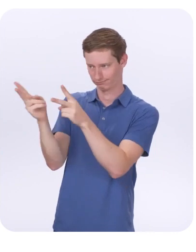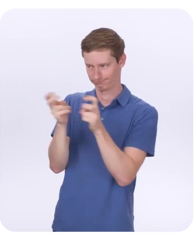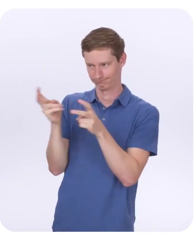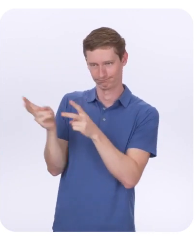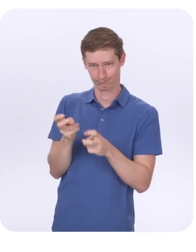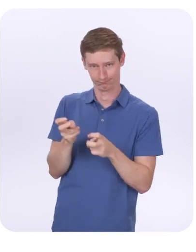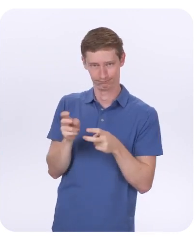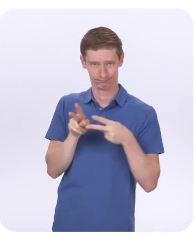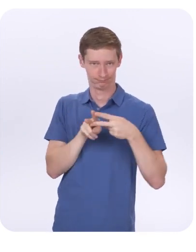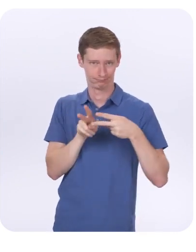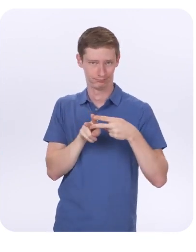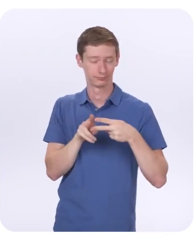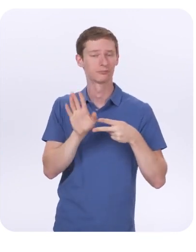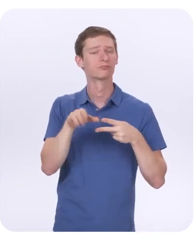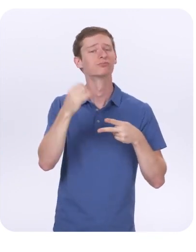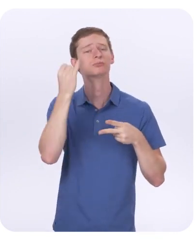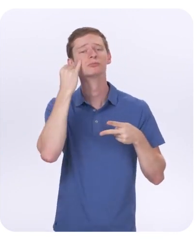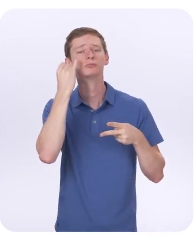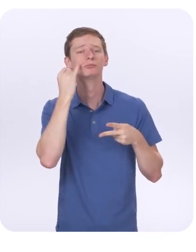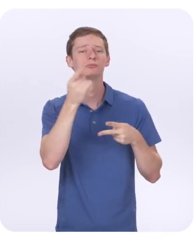we’ll just prompt the model to do what we want.